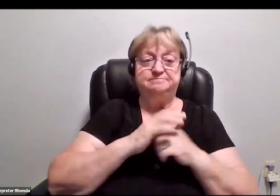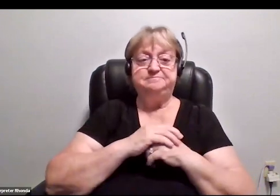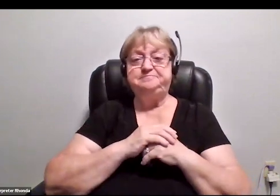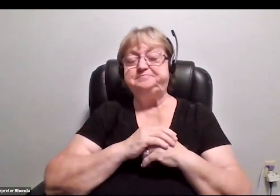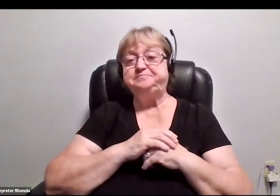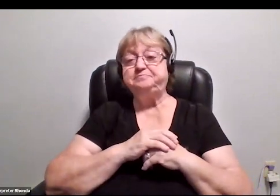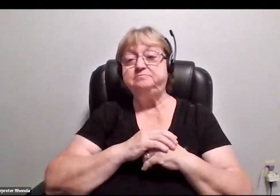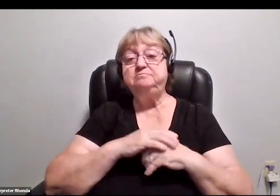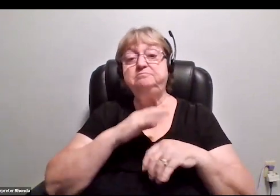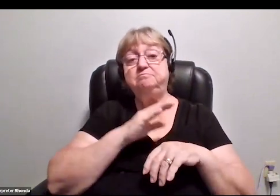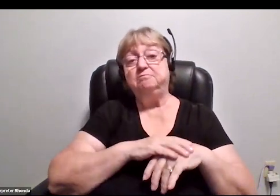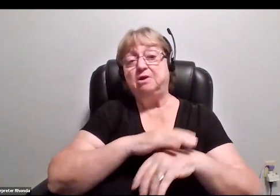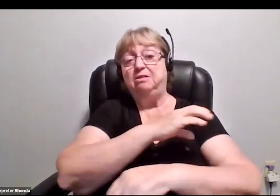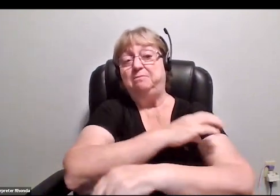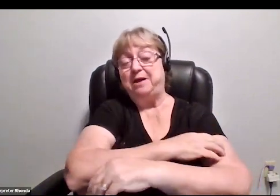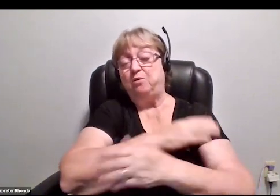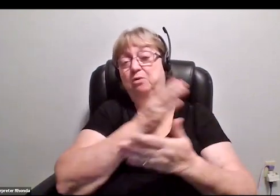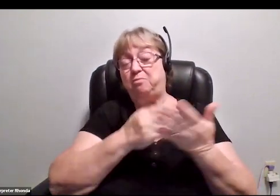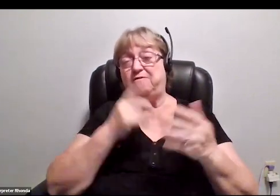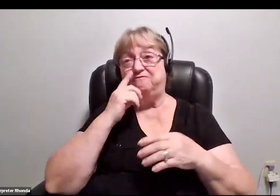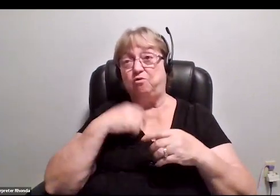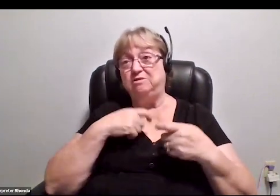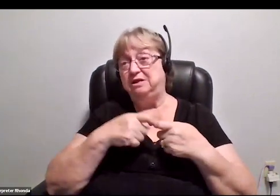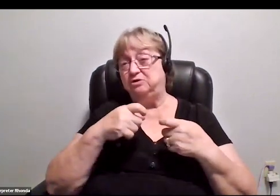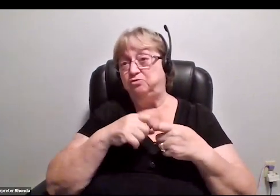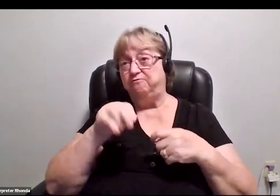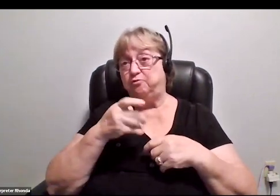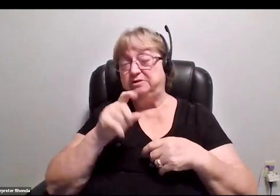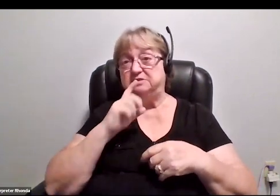On the power supply for the electrophoresis setup, we put braille labels.